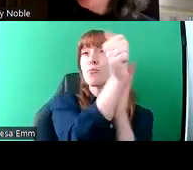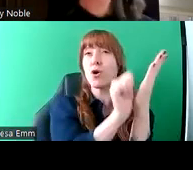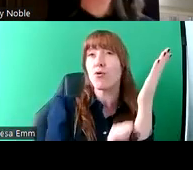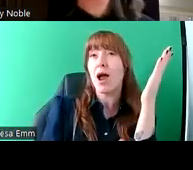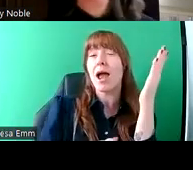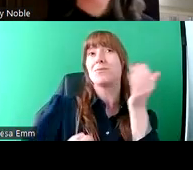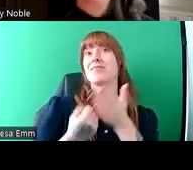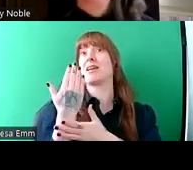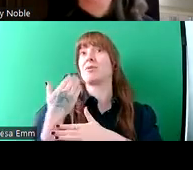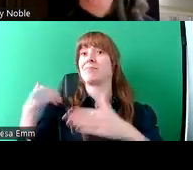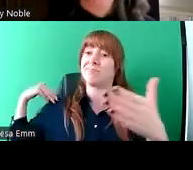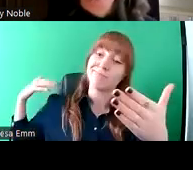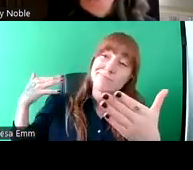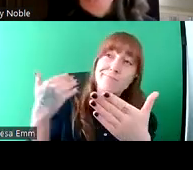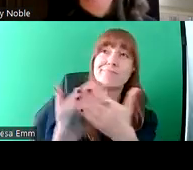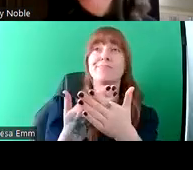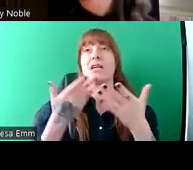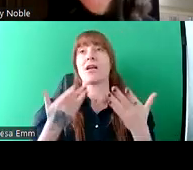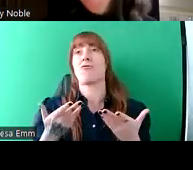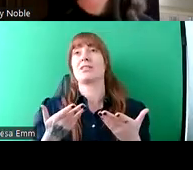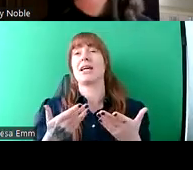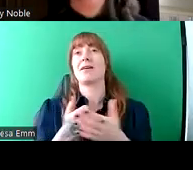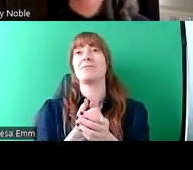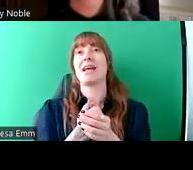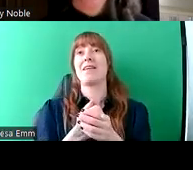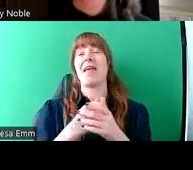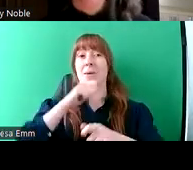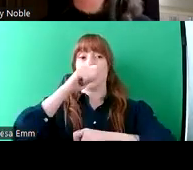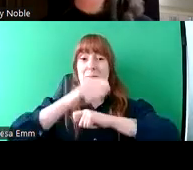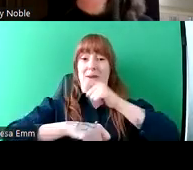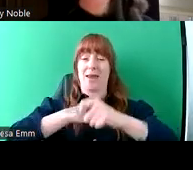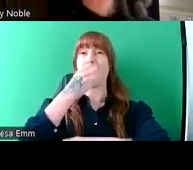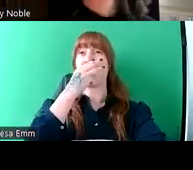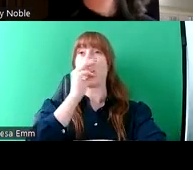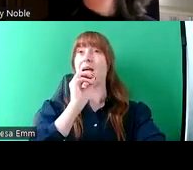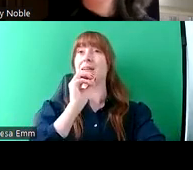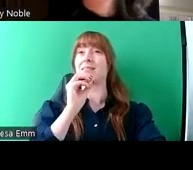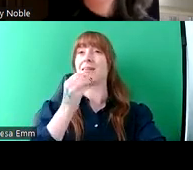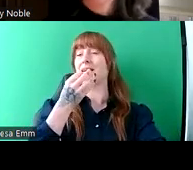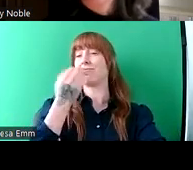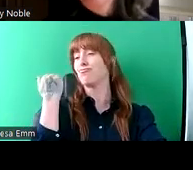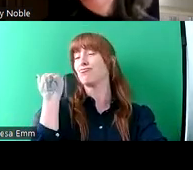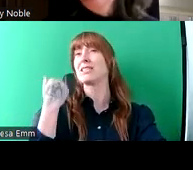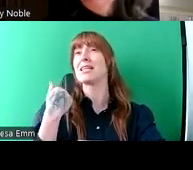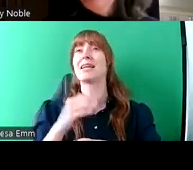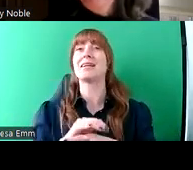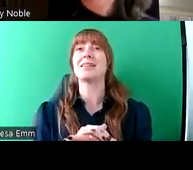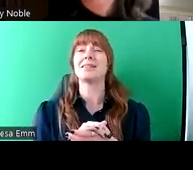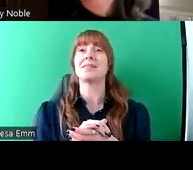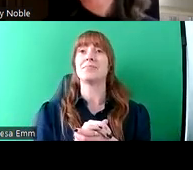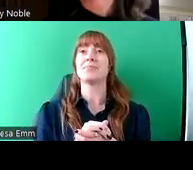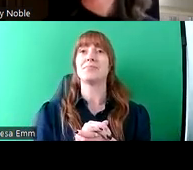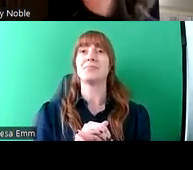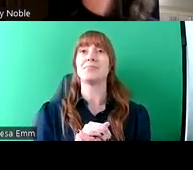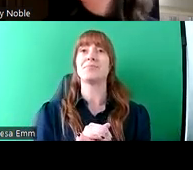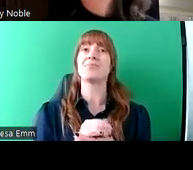day. We turned 30 just a couple of years ago and, as part of that, we had a large funded